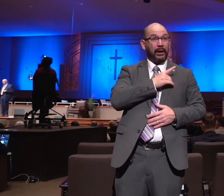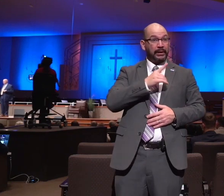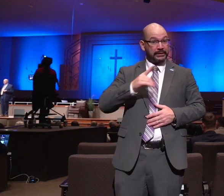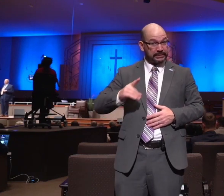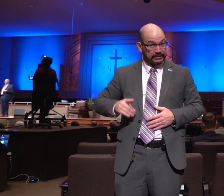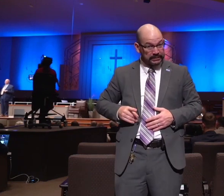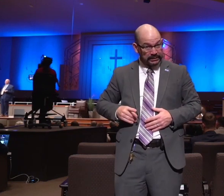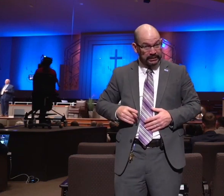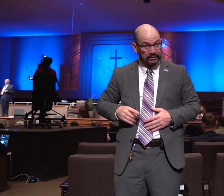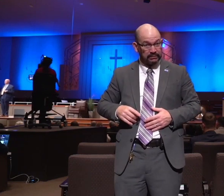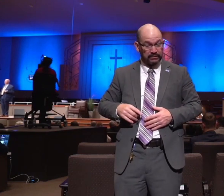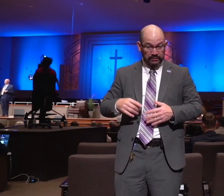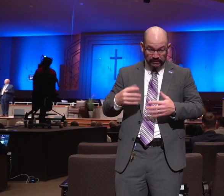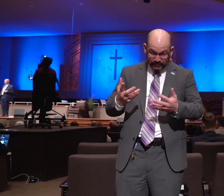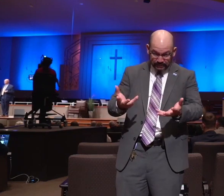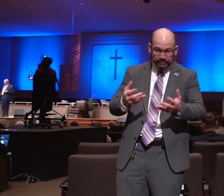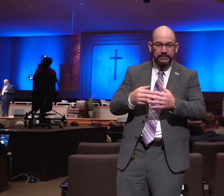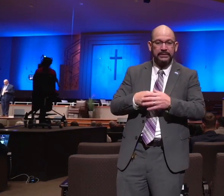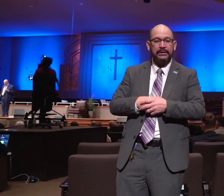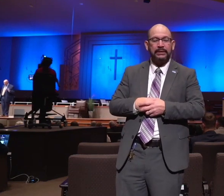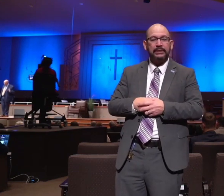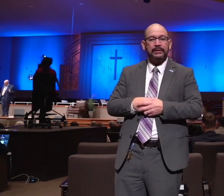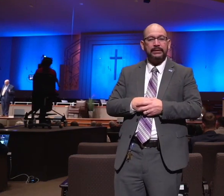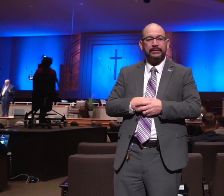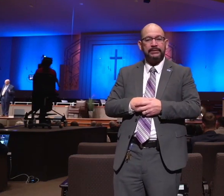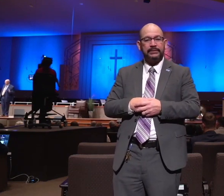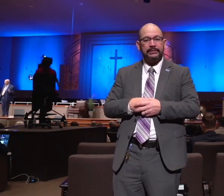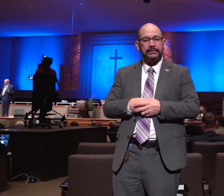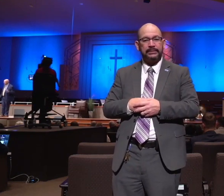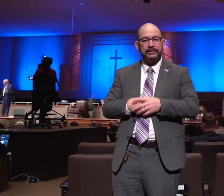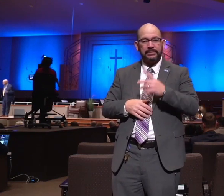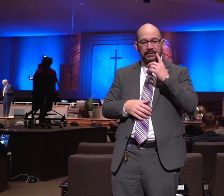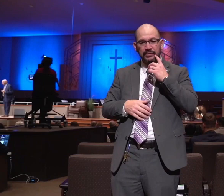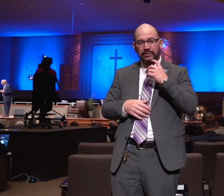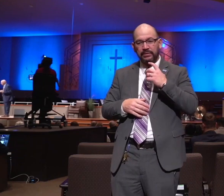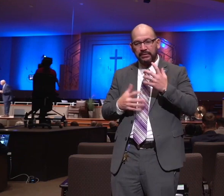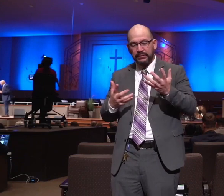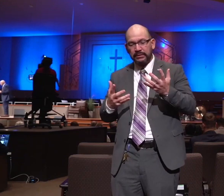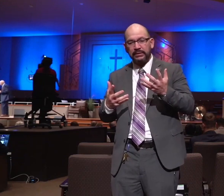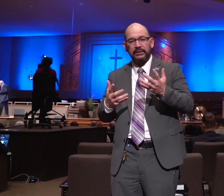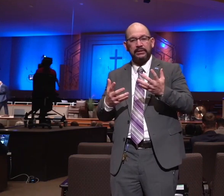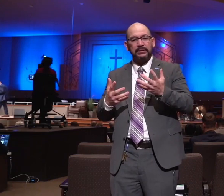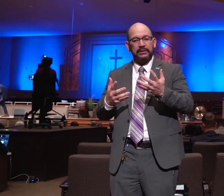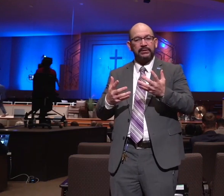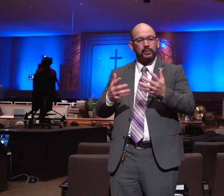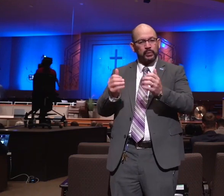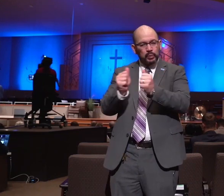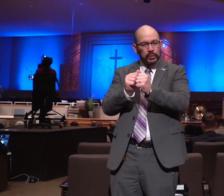now the people that followed David turn out many of them to be courageous